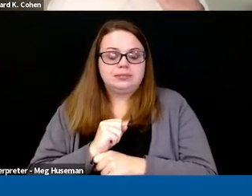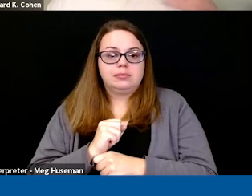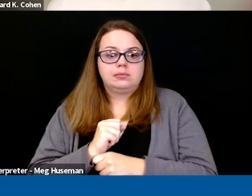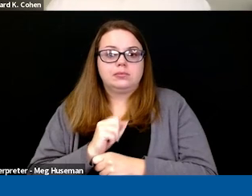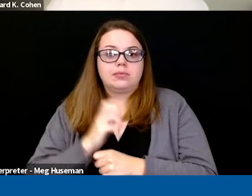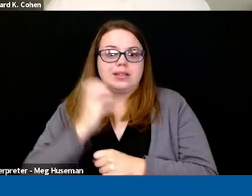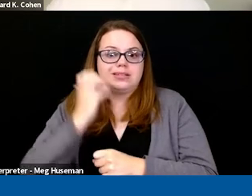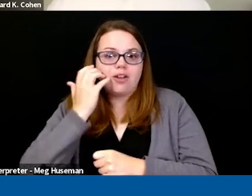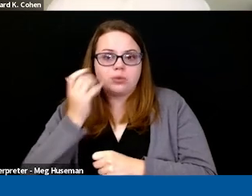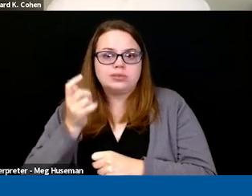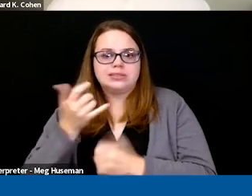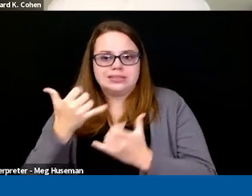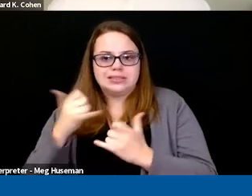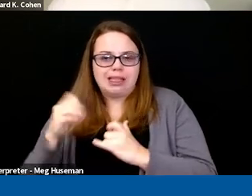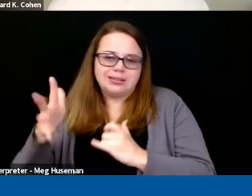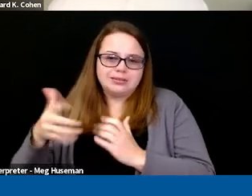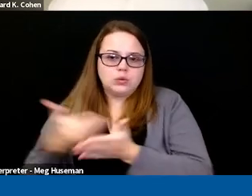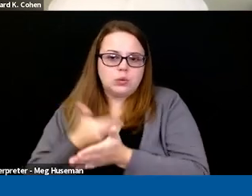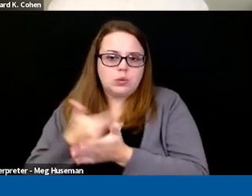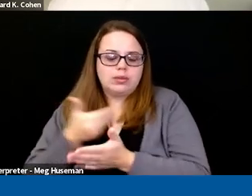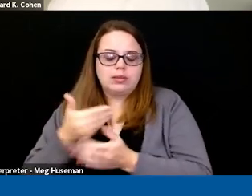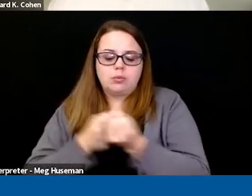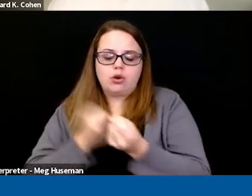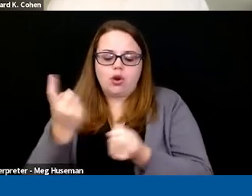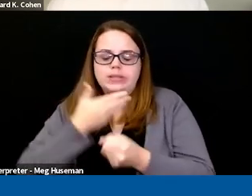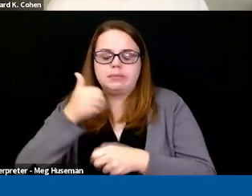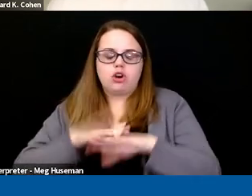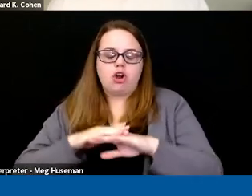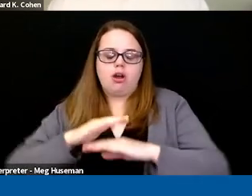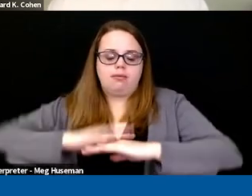So the support is always gonna be better there. Mobile usage, mobile browsers,